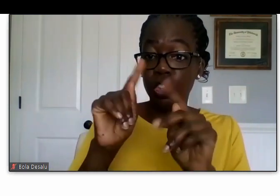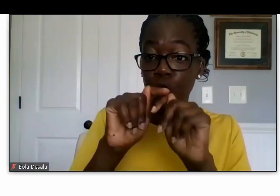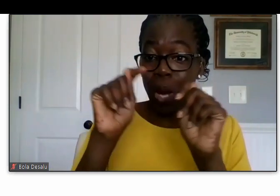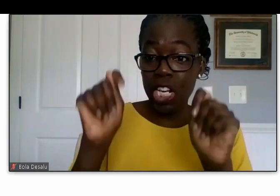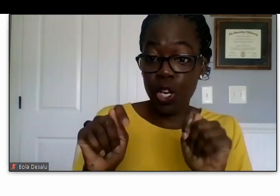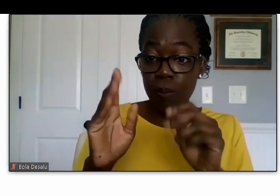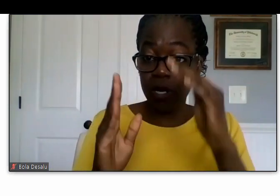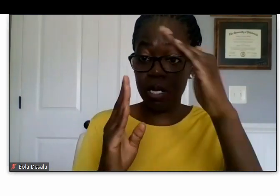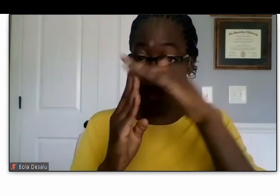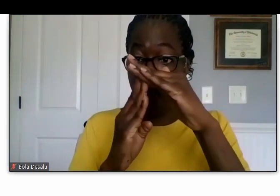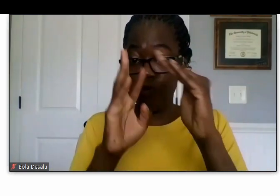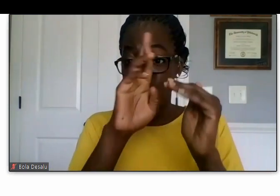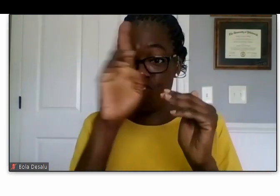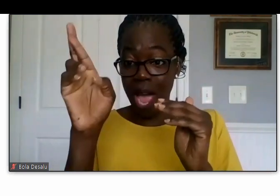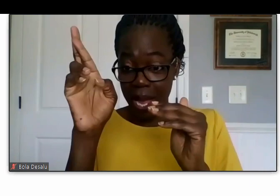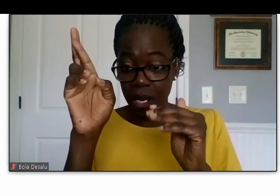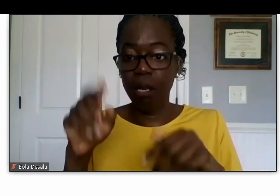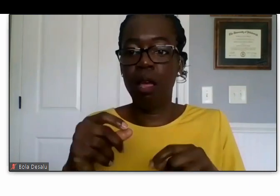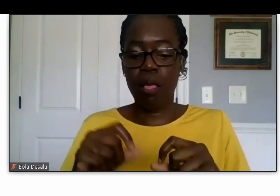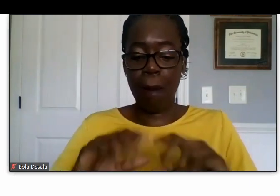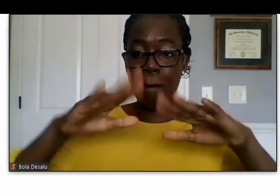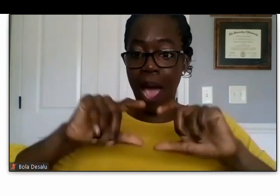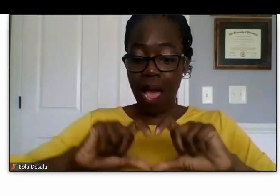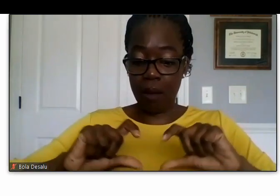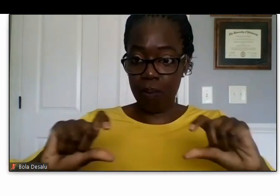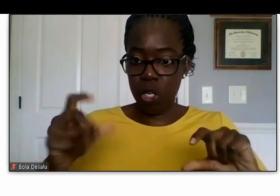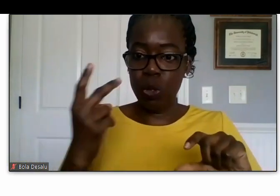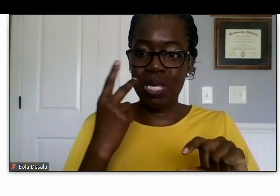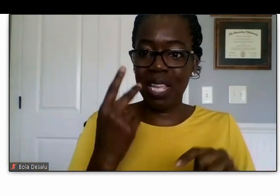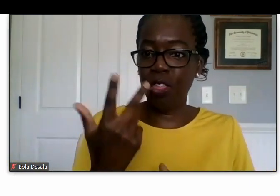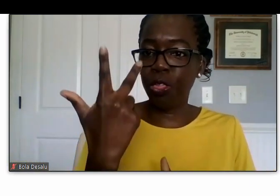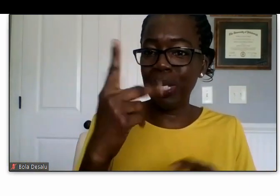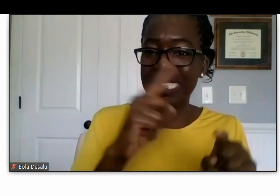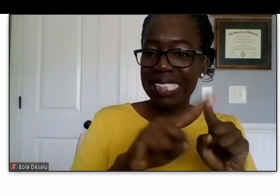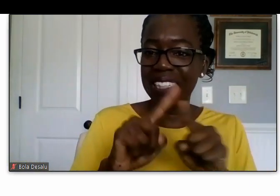when you hit transcript at the very top right hand corner at the very bottom